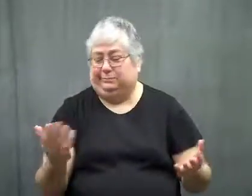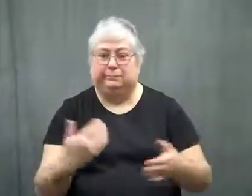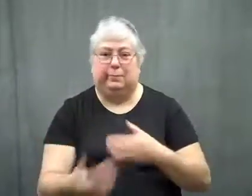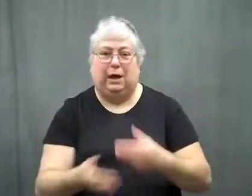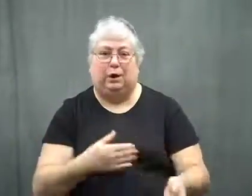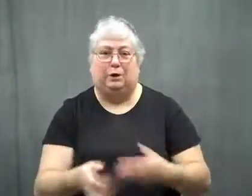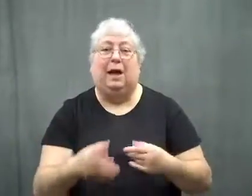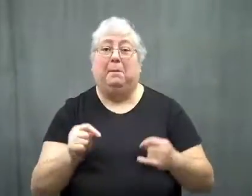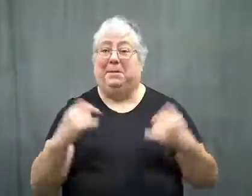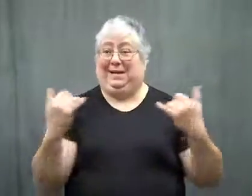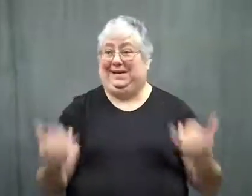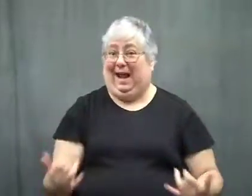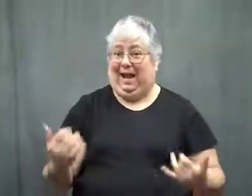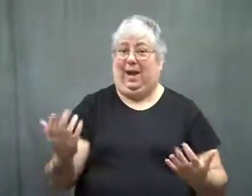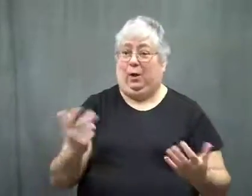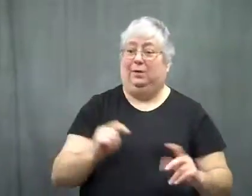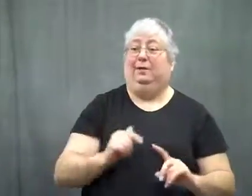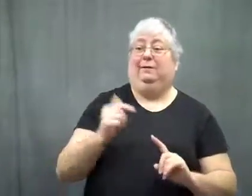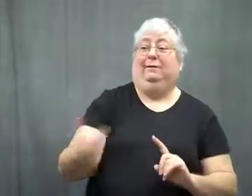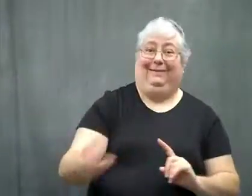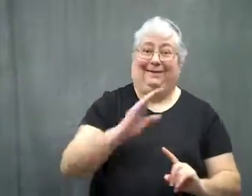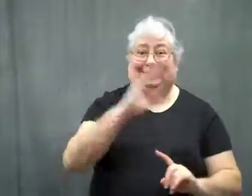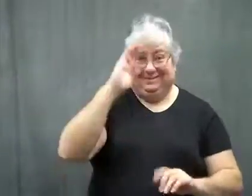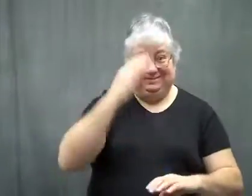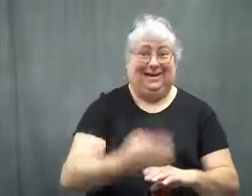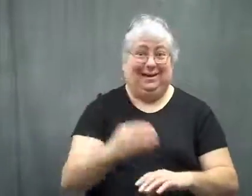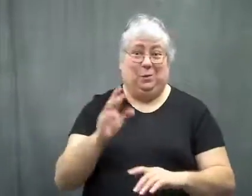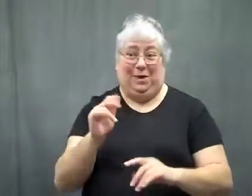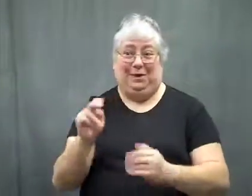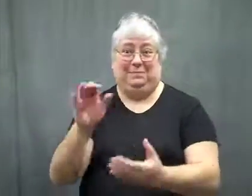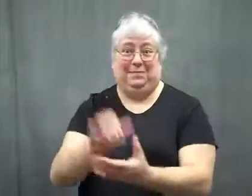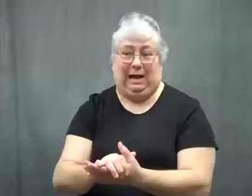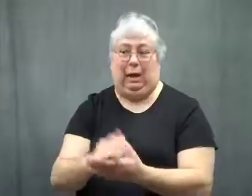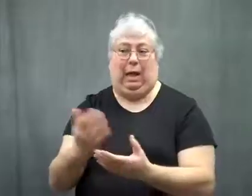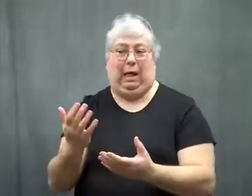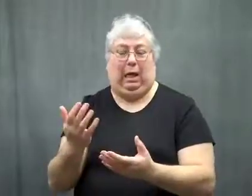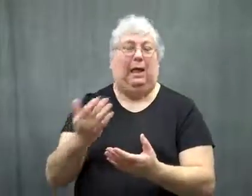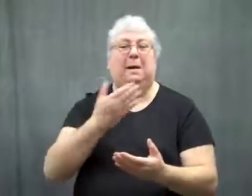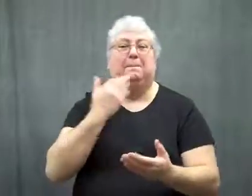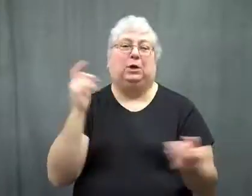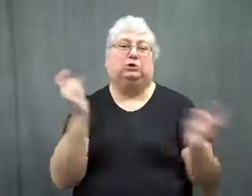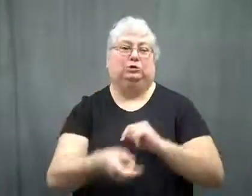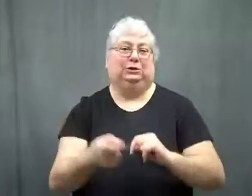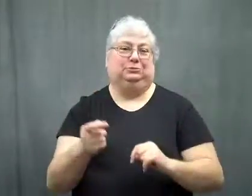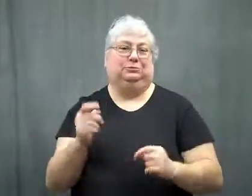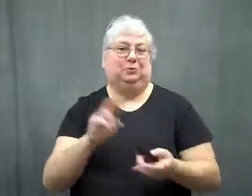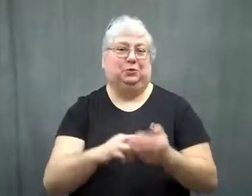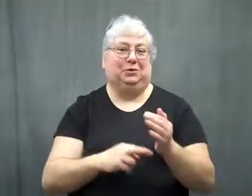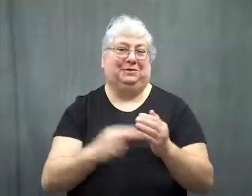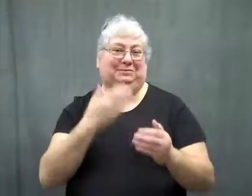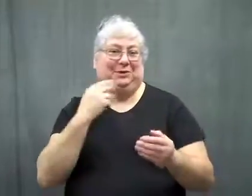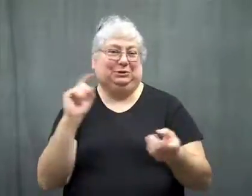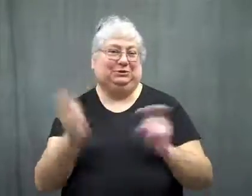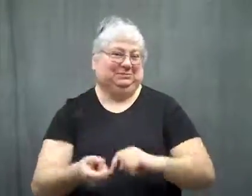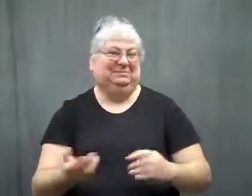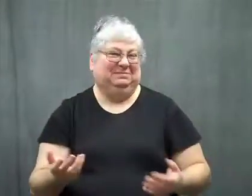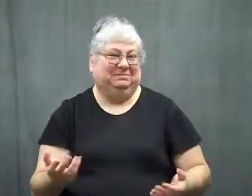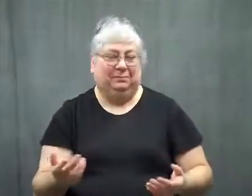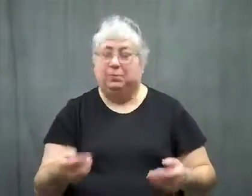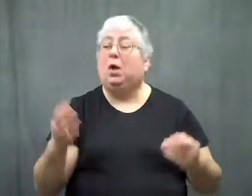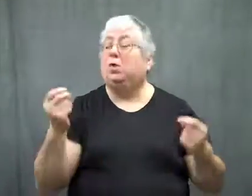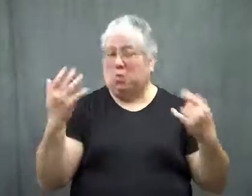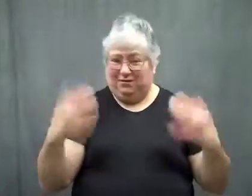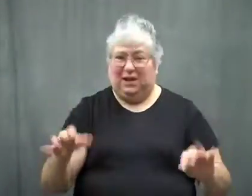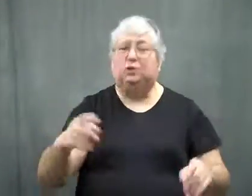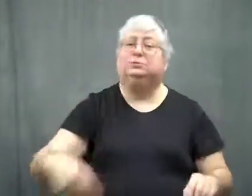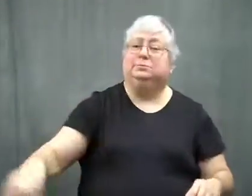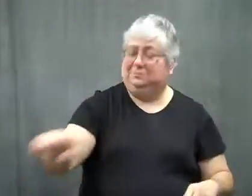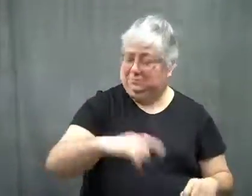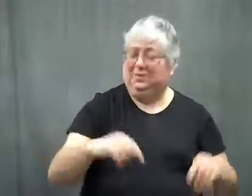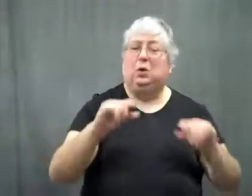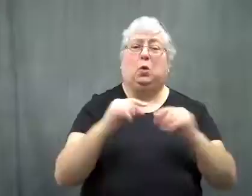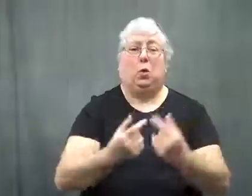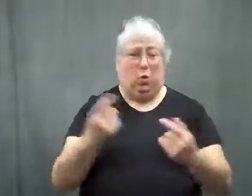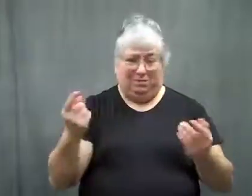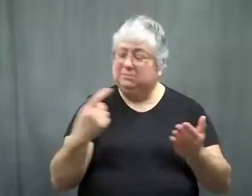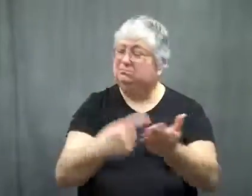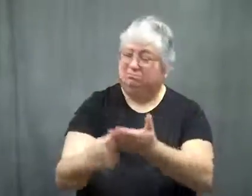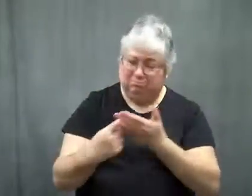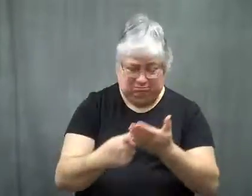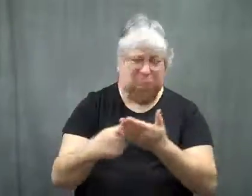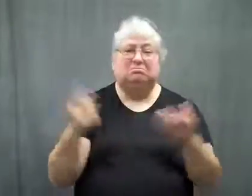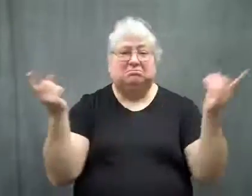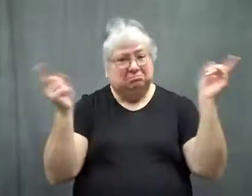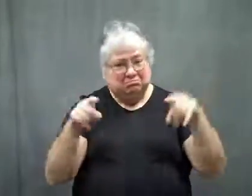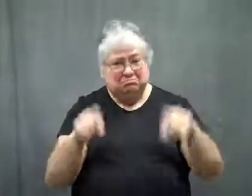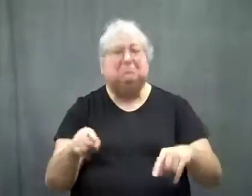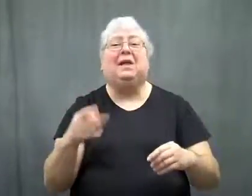But now that his son has married, a decision was made to change the rules.